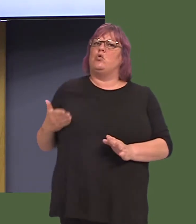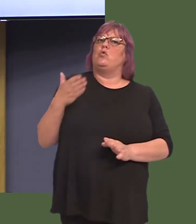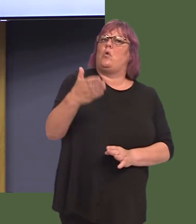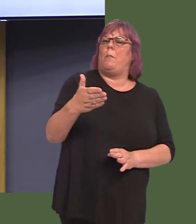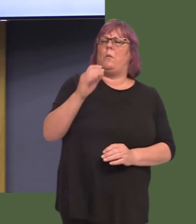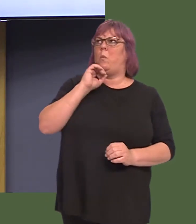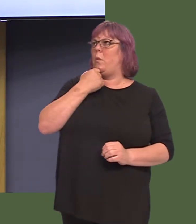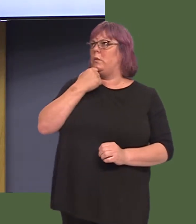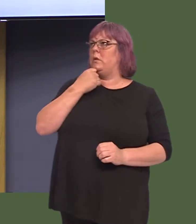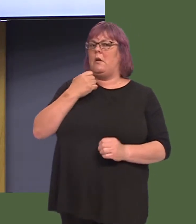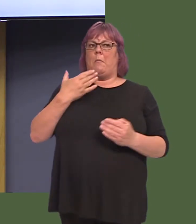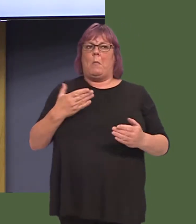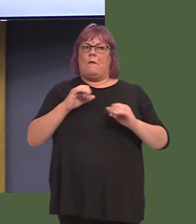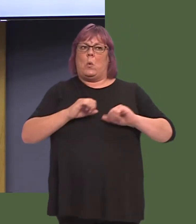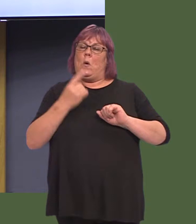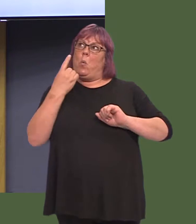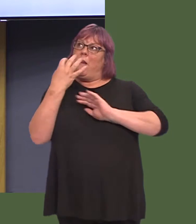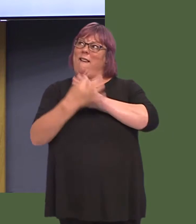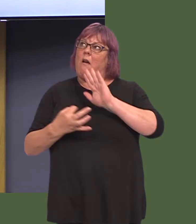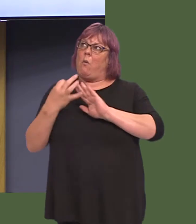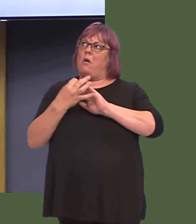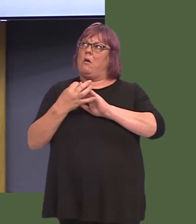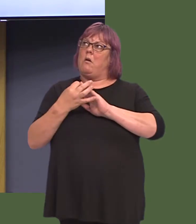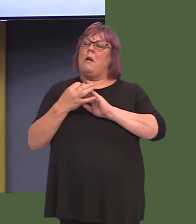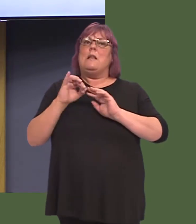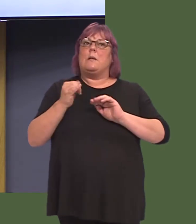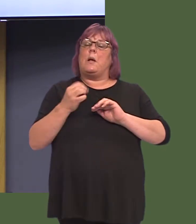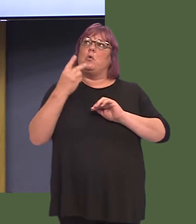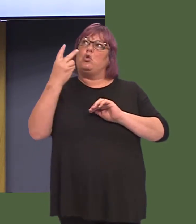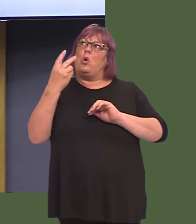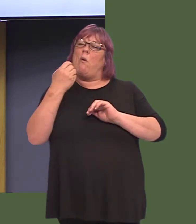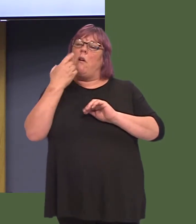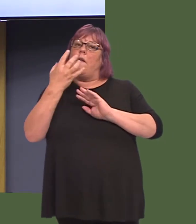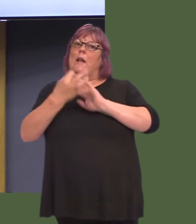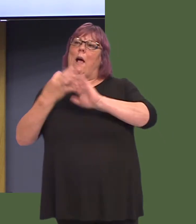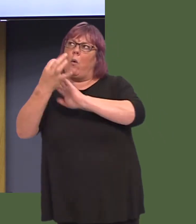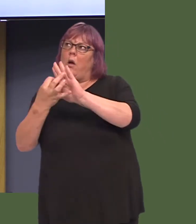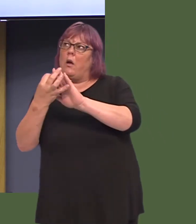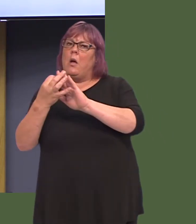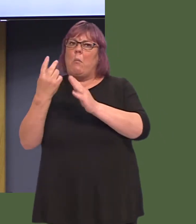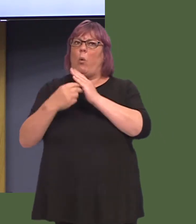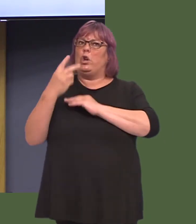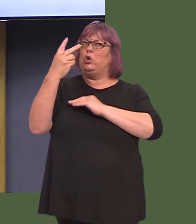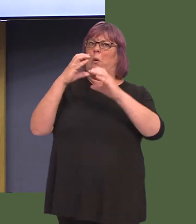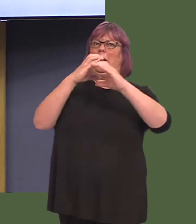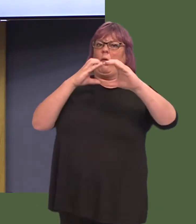At the moment, there is one train an hour, two at peak times, normally of two carriages,